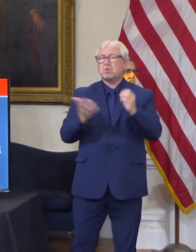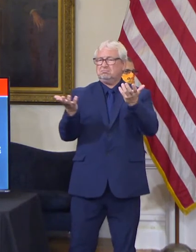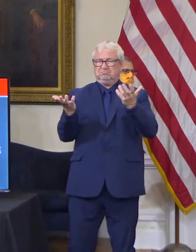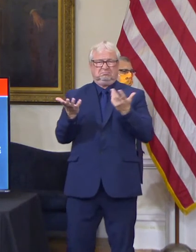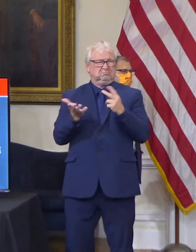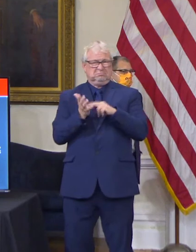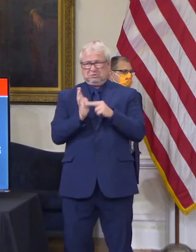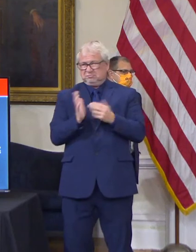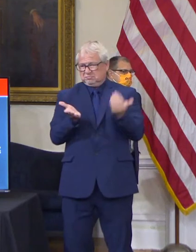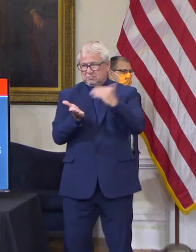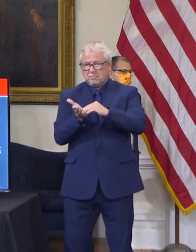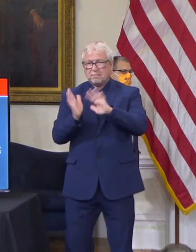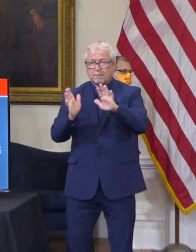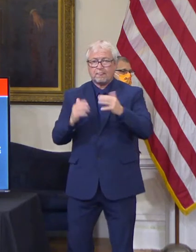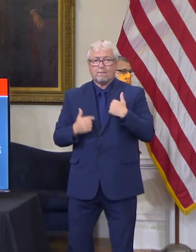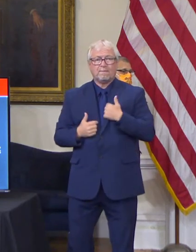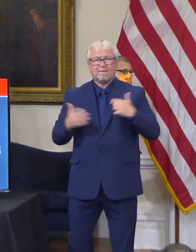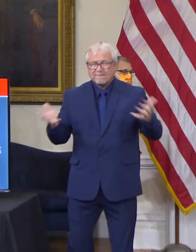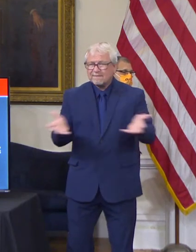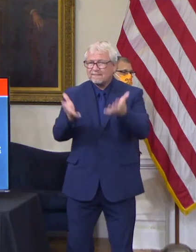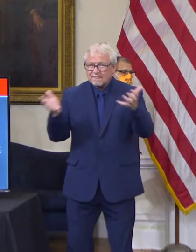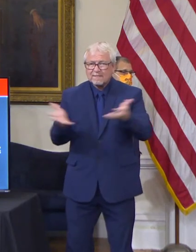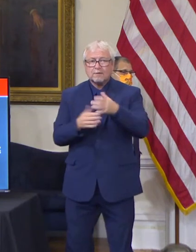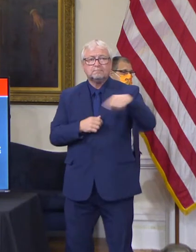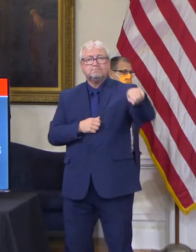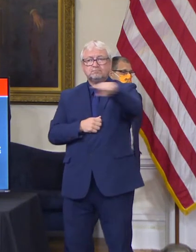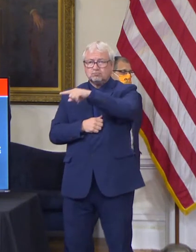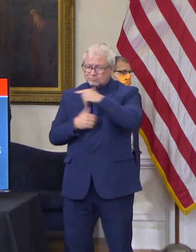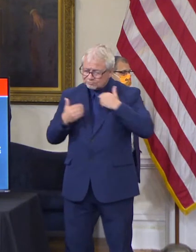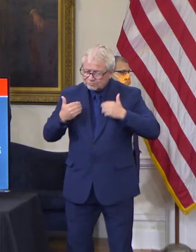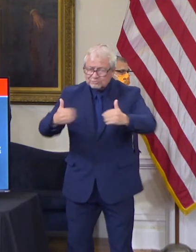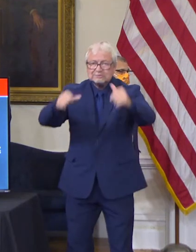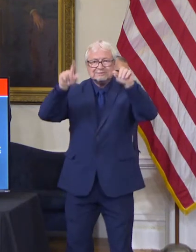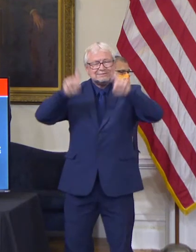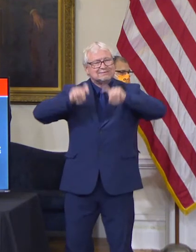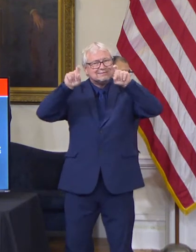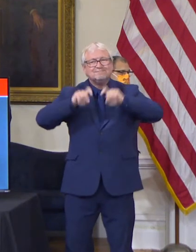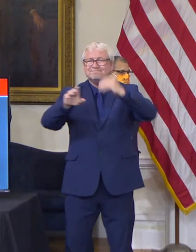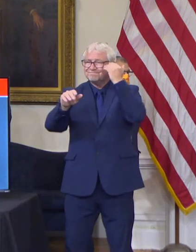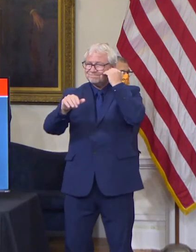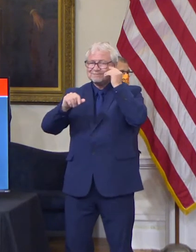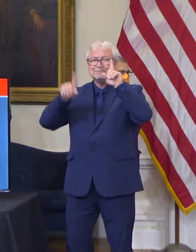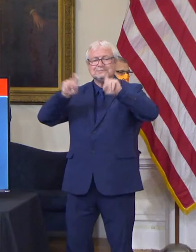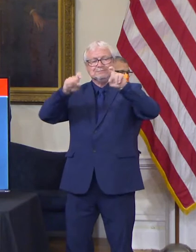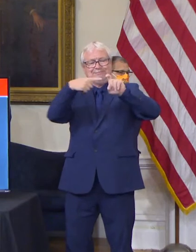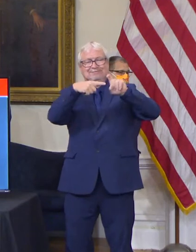now is to limit outbreaks and prevent needless quarantines by utilizing the robust testing